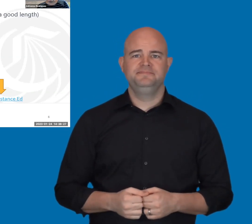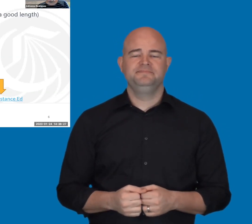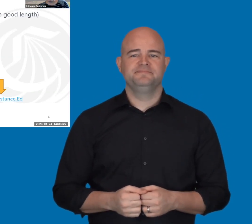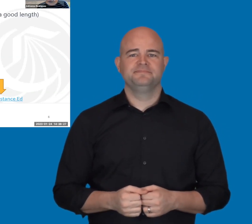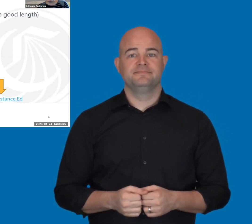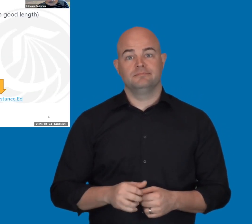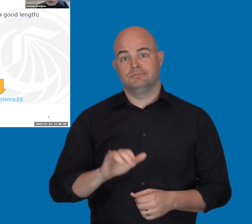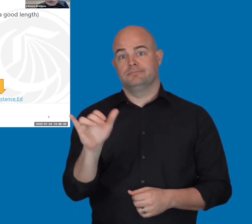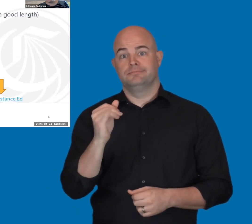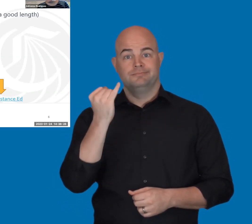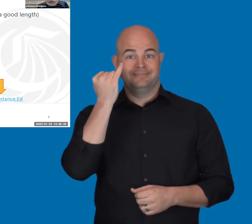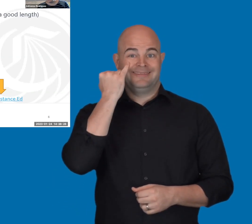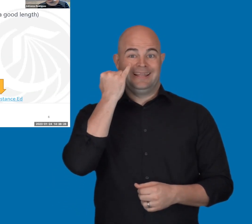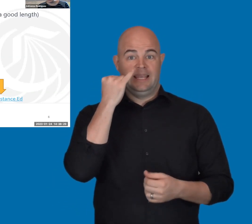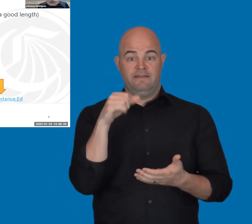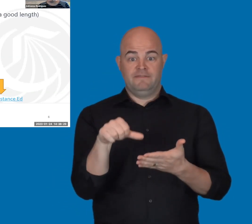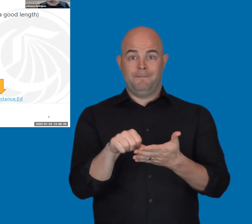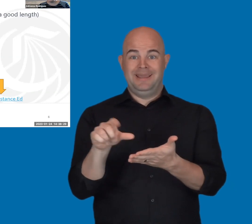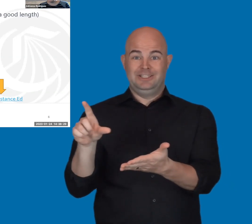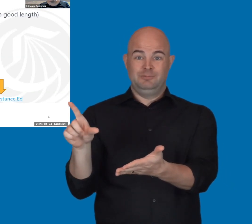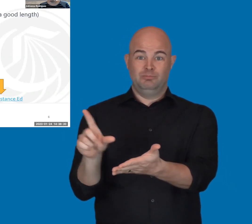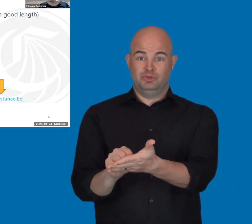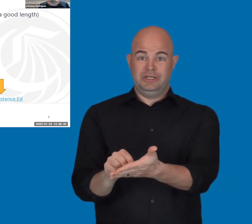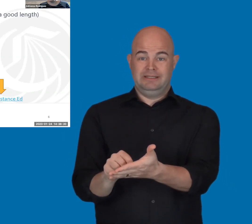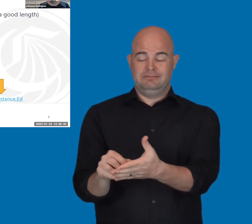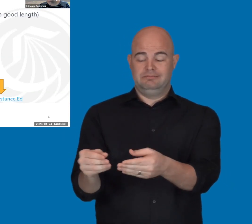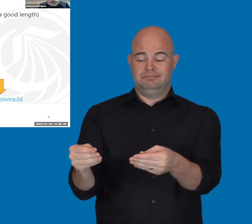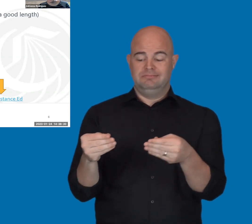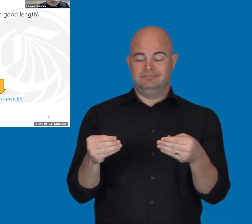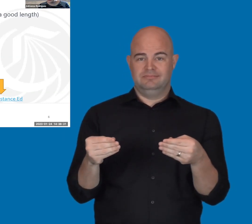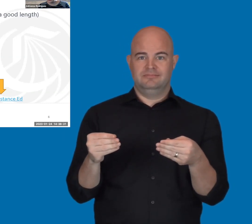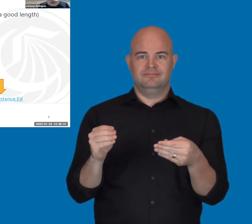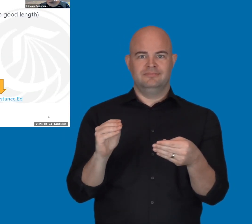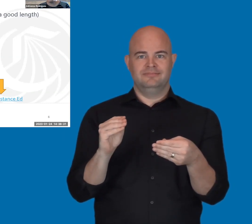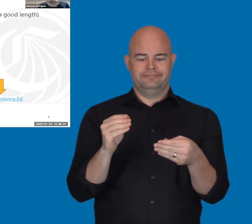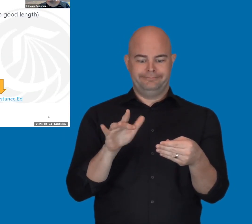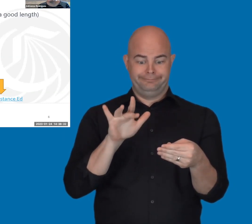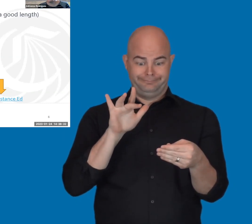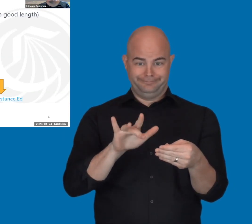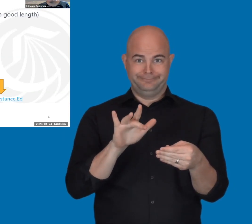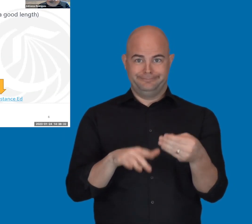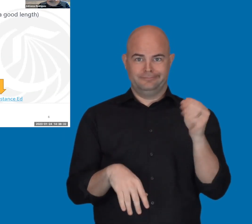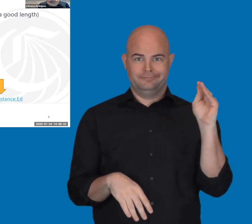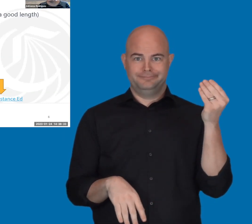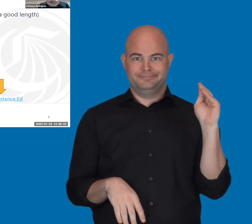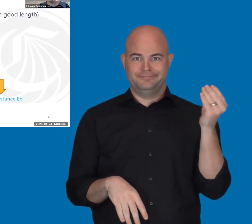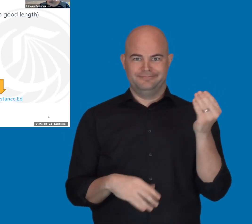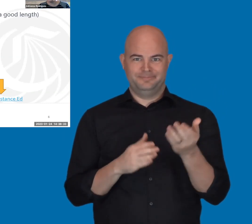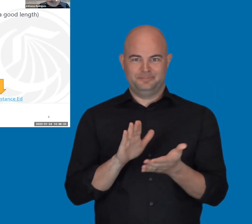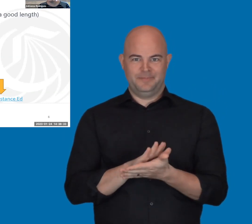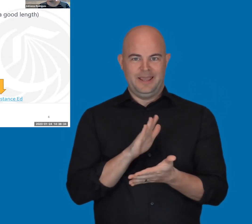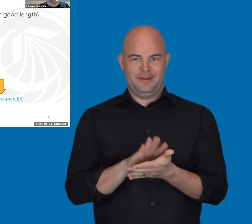Also, if your page is going to be printed. Obviously, students can't click on the link that's on a printed piece of paper.